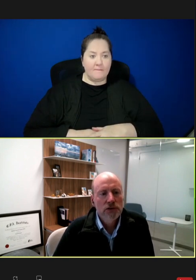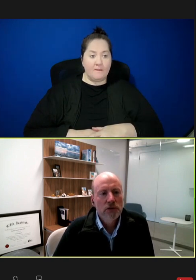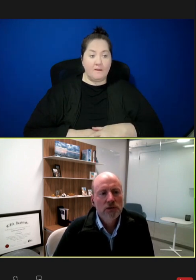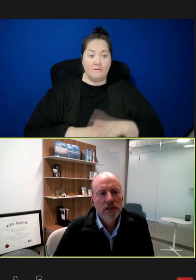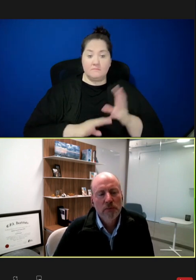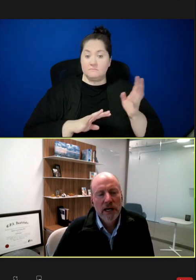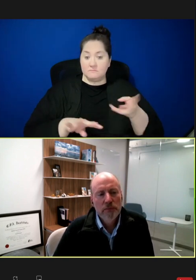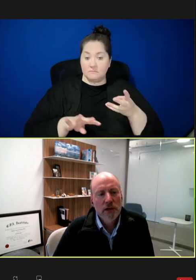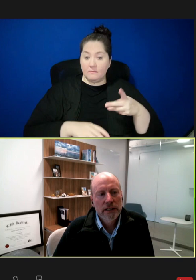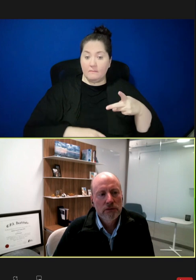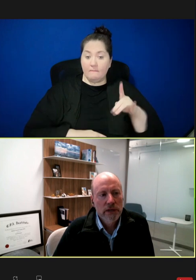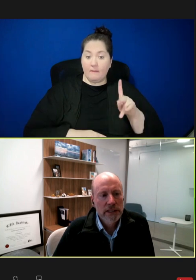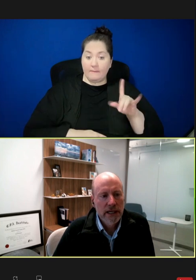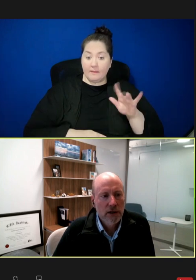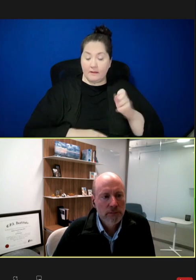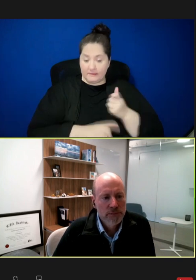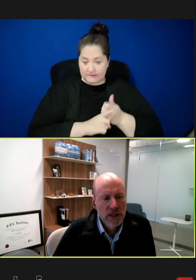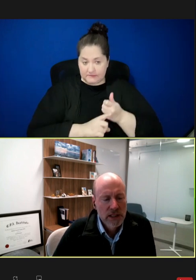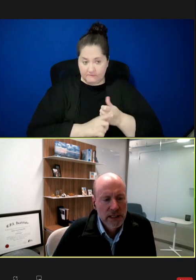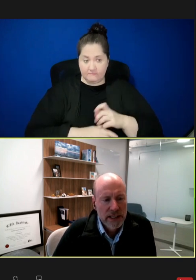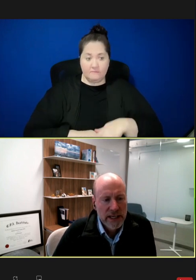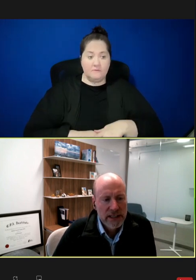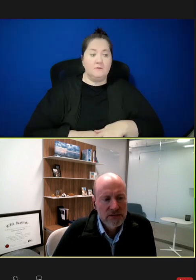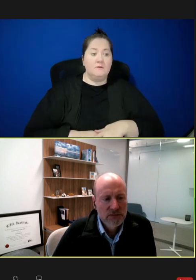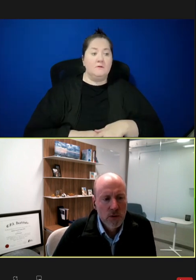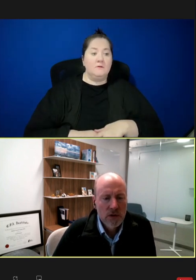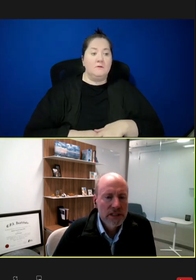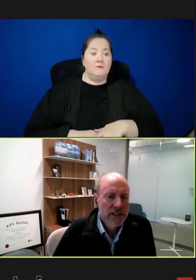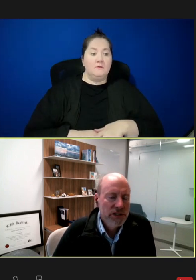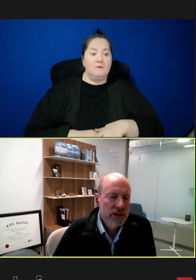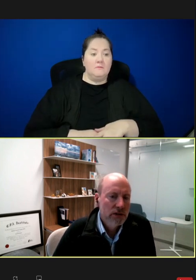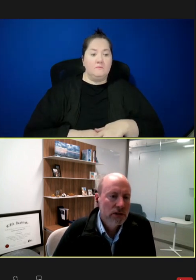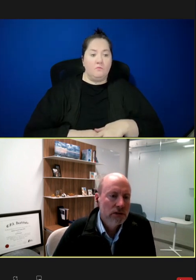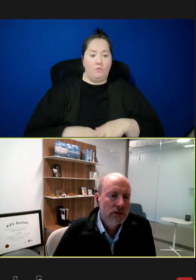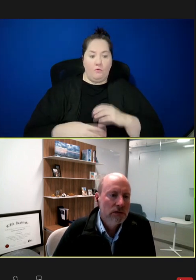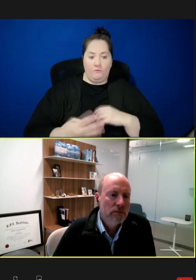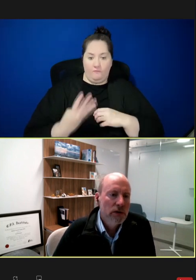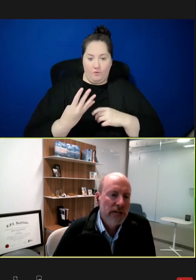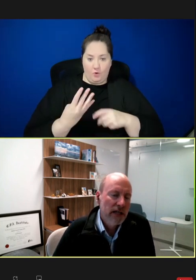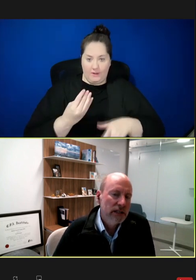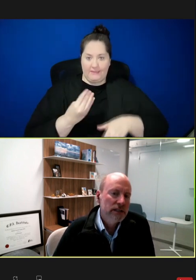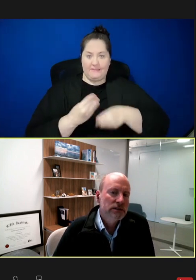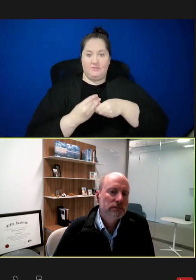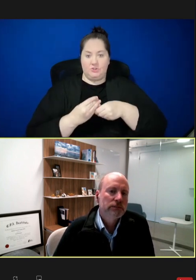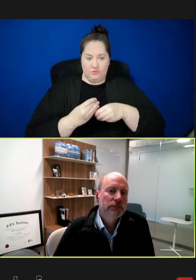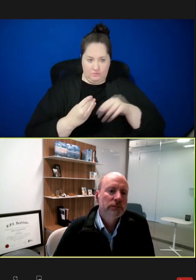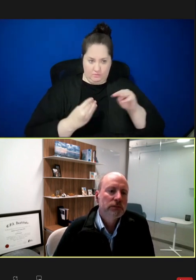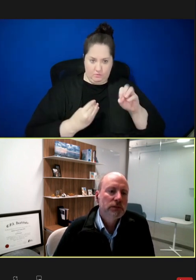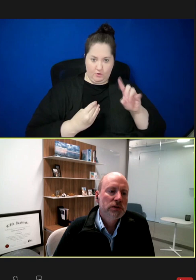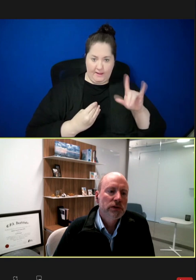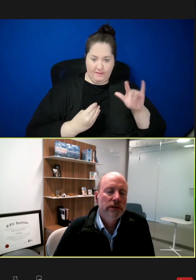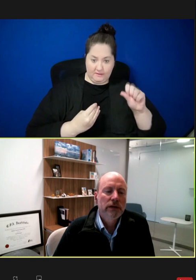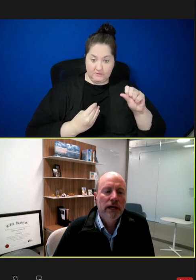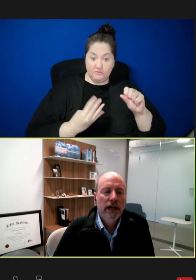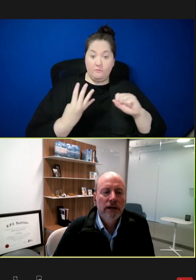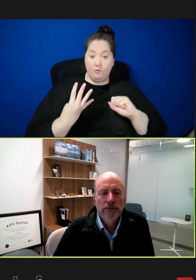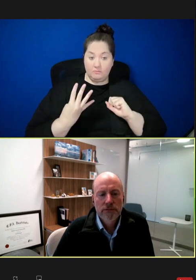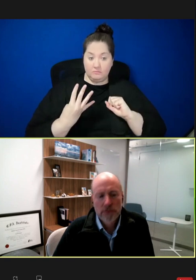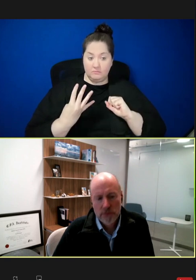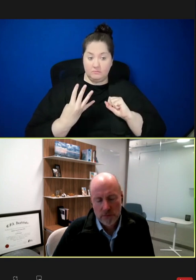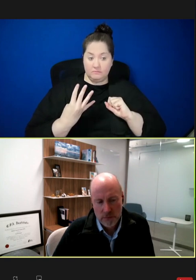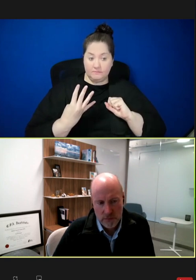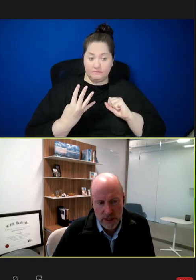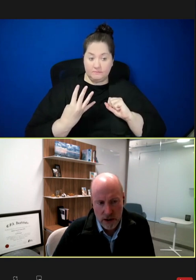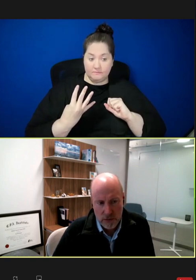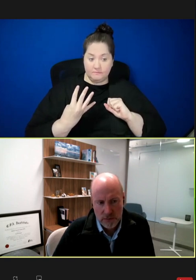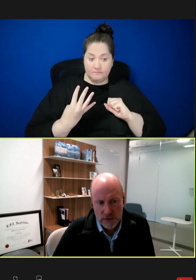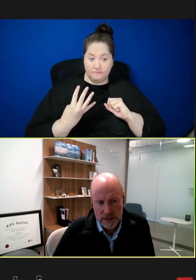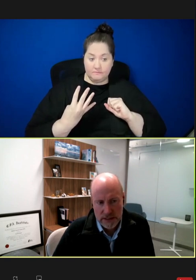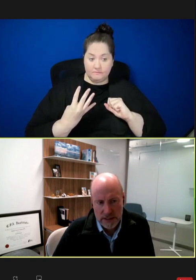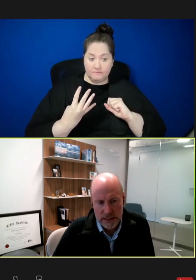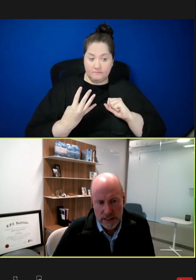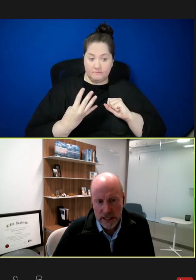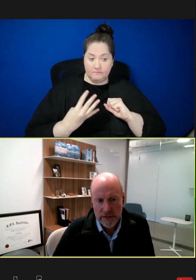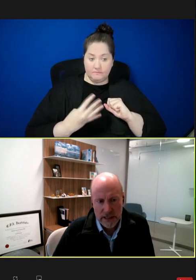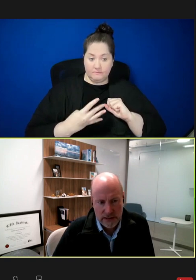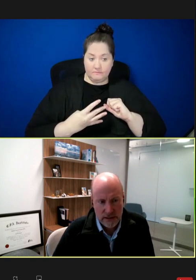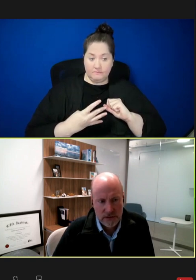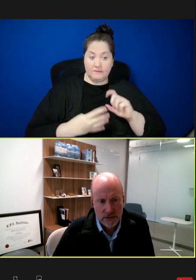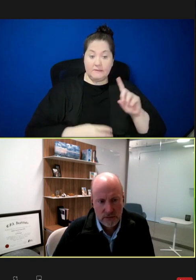So, the pipeline right now has four additional modalities. So, they have now the DNA vaccines,